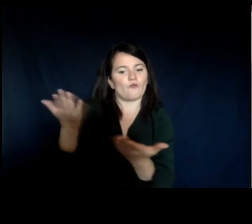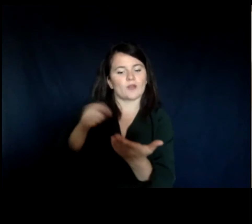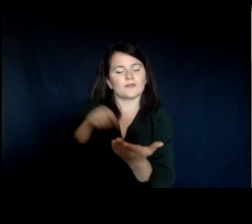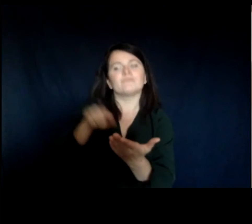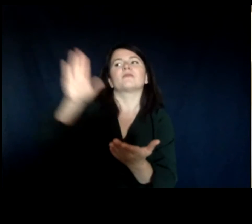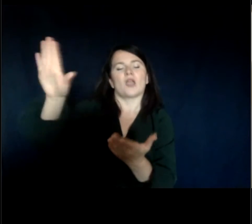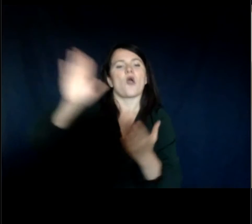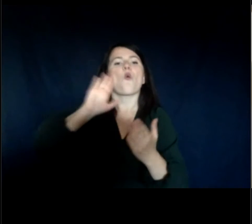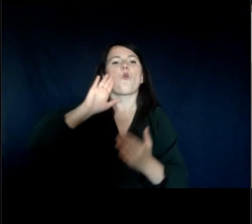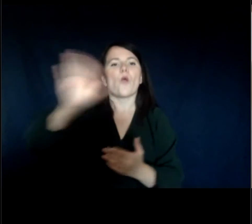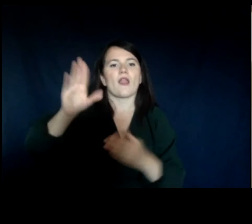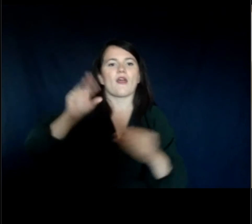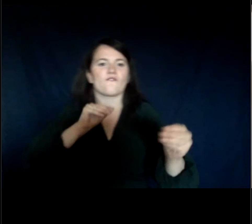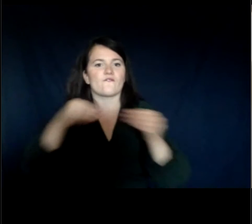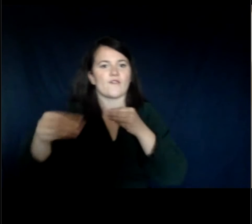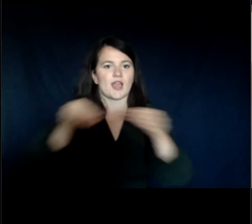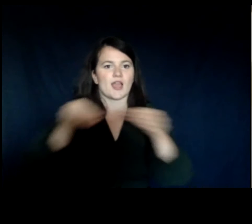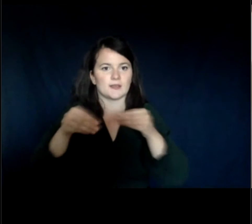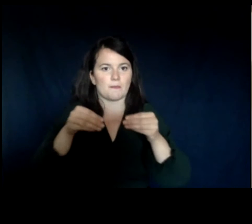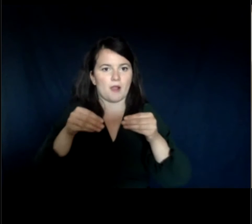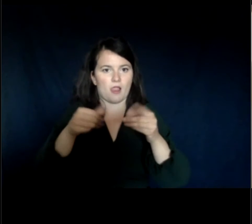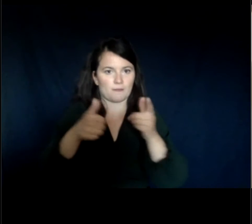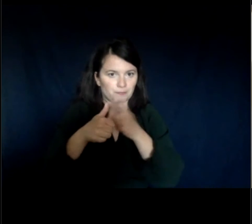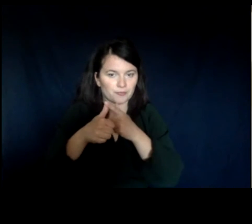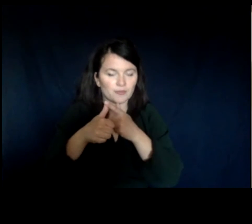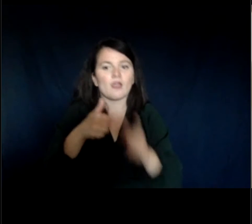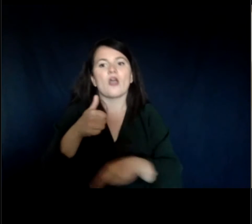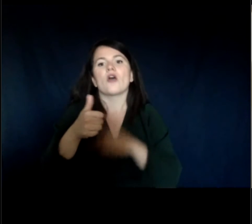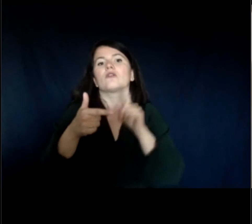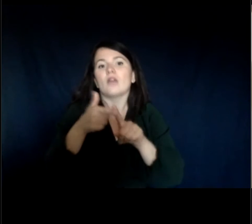First possibility to adjust operations, for example,